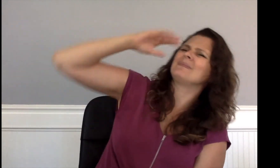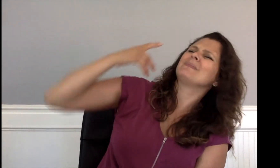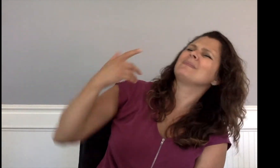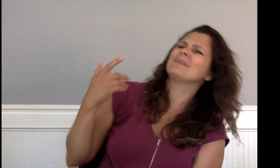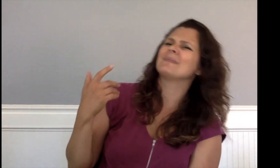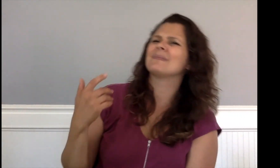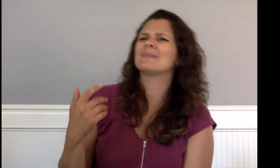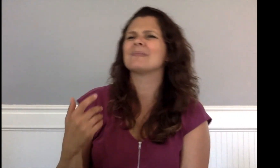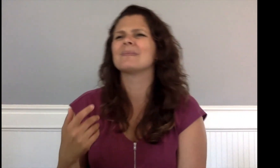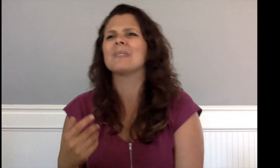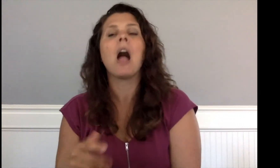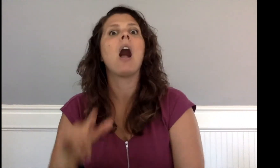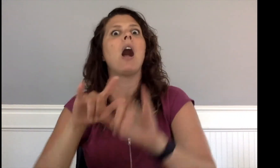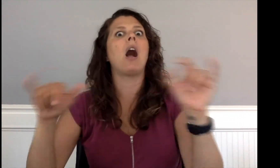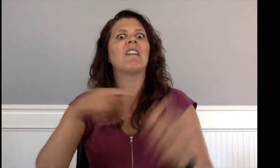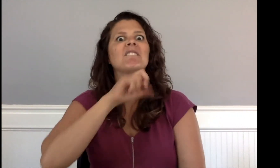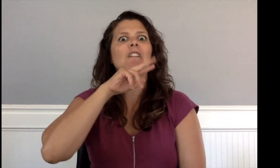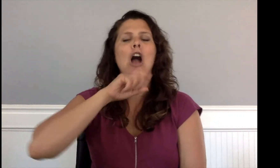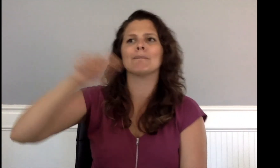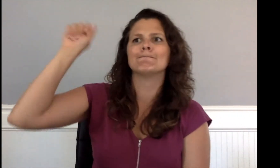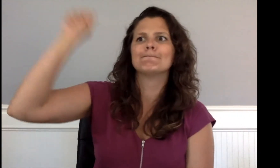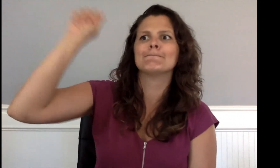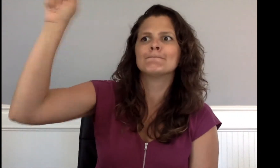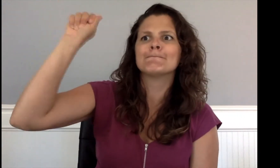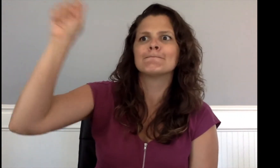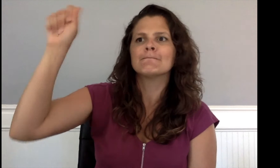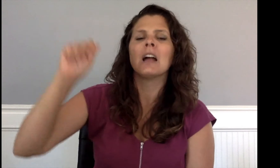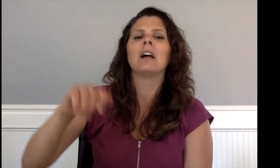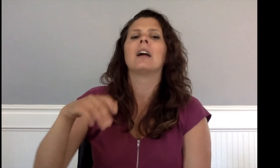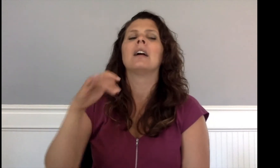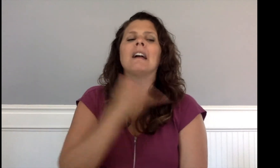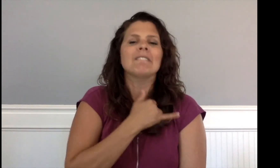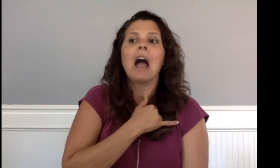Frog knocked on the door just as Yvette was getting